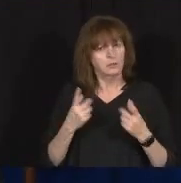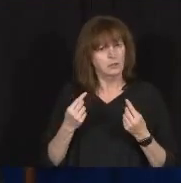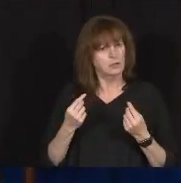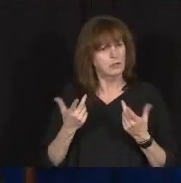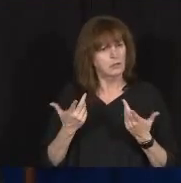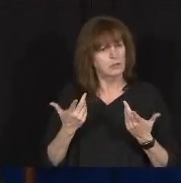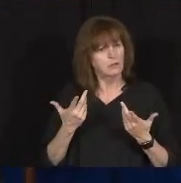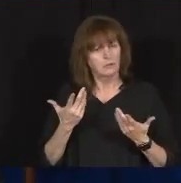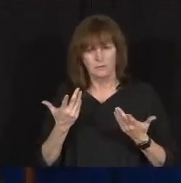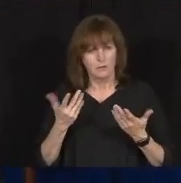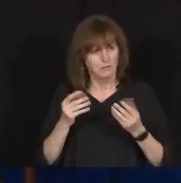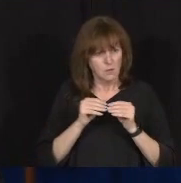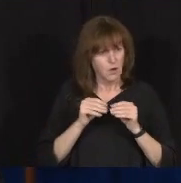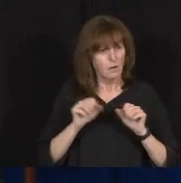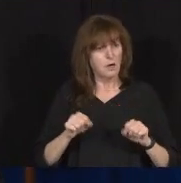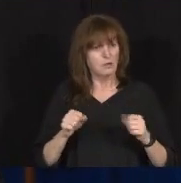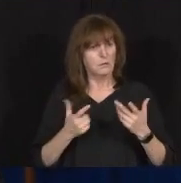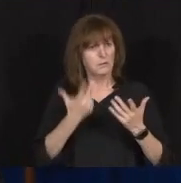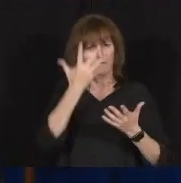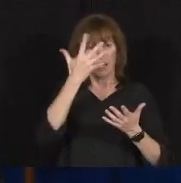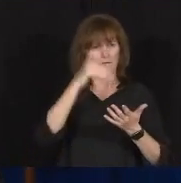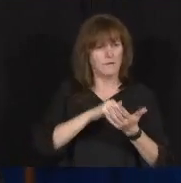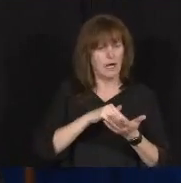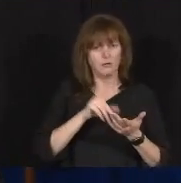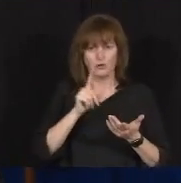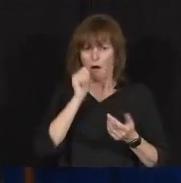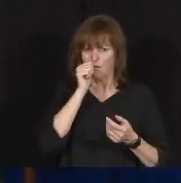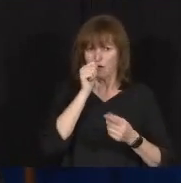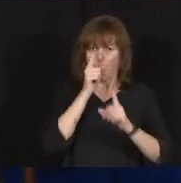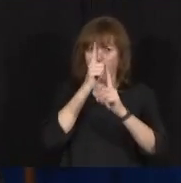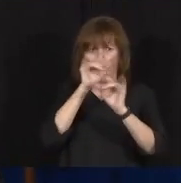of 5000 a day? And why do we have